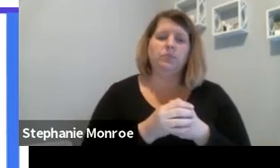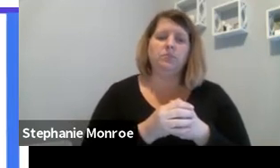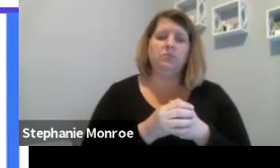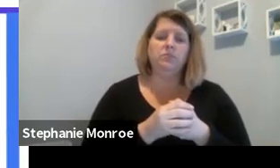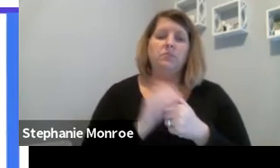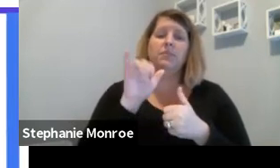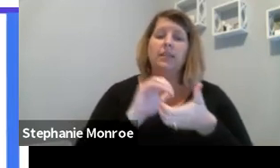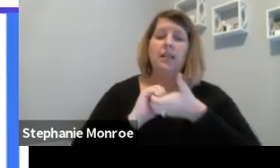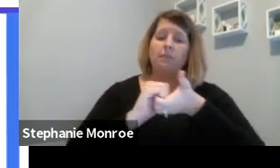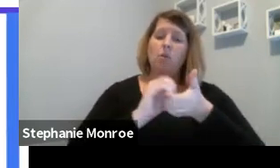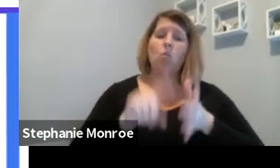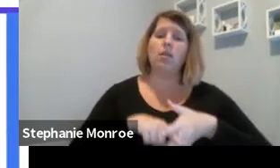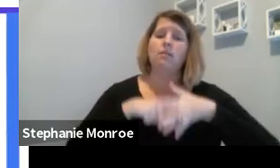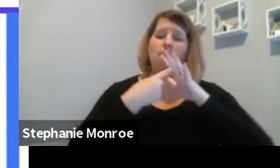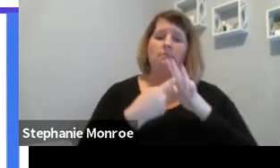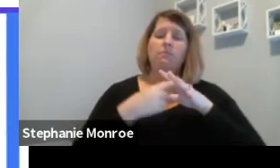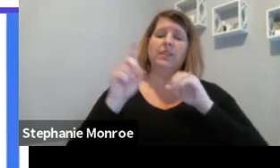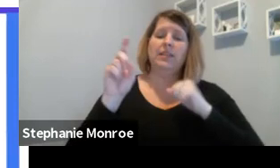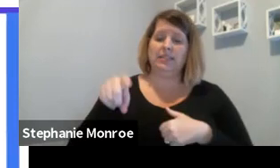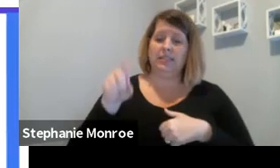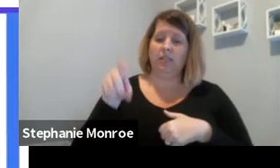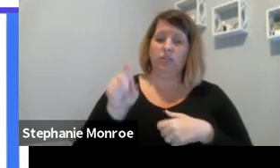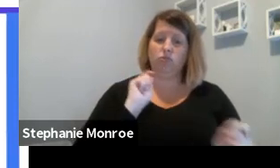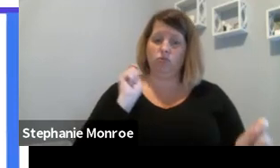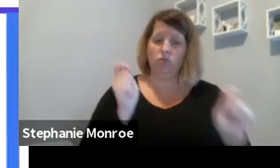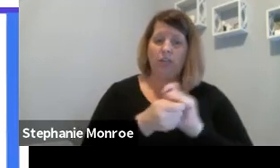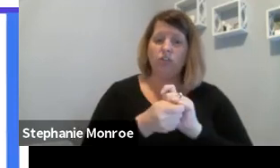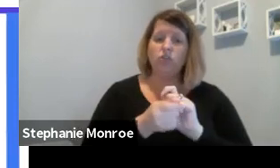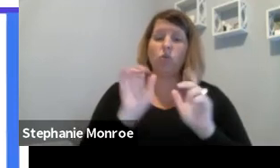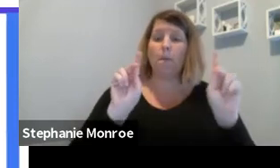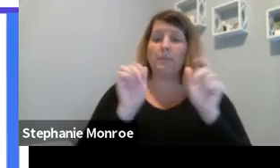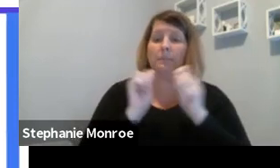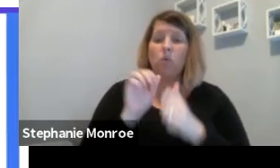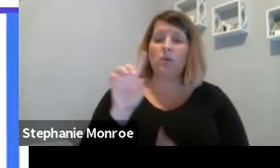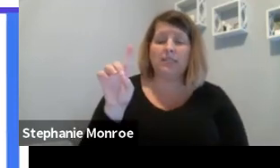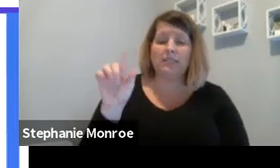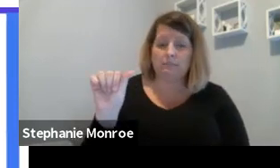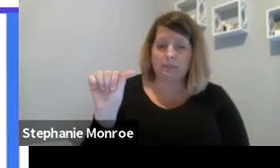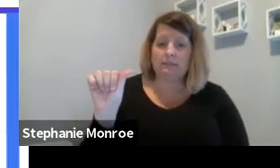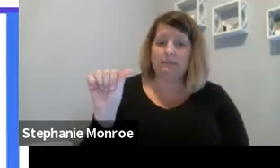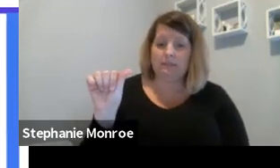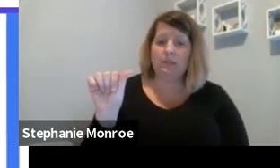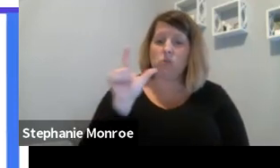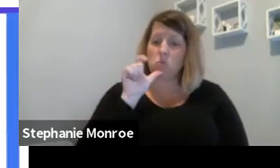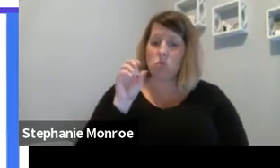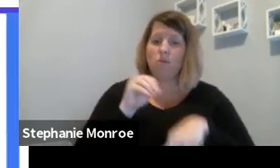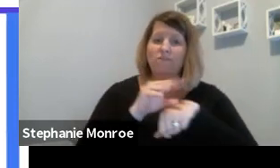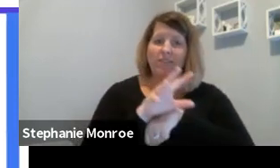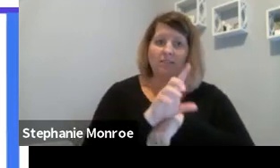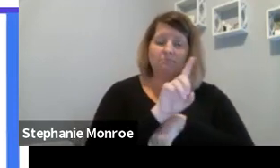This collaboration will implement the necessary changes so that persons with disabilities